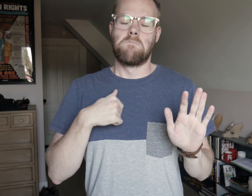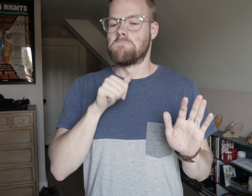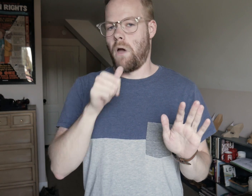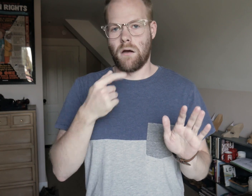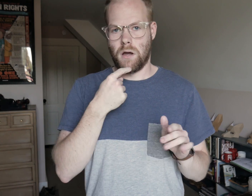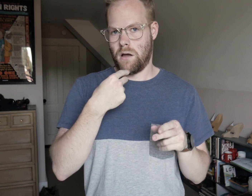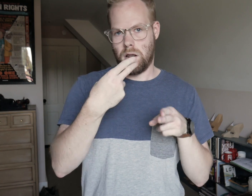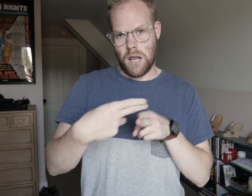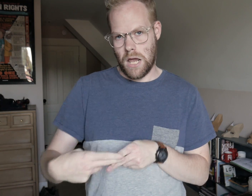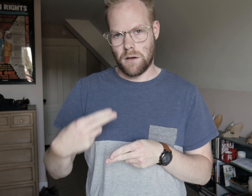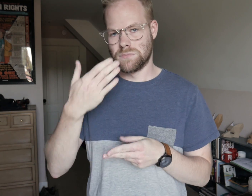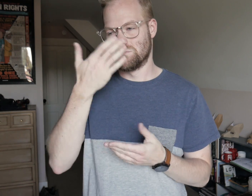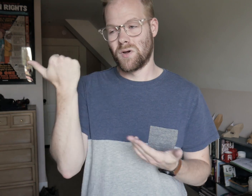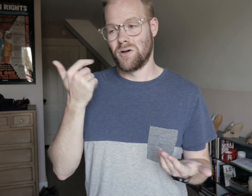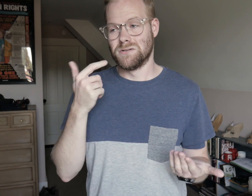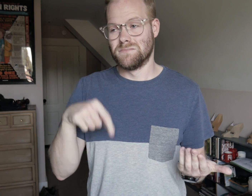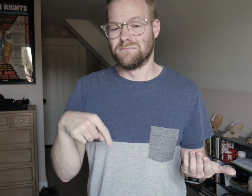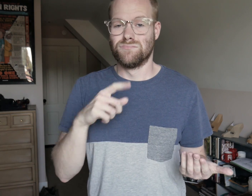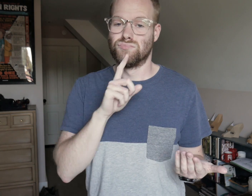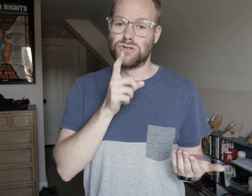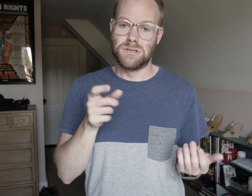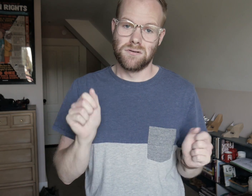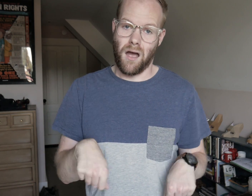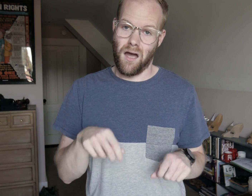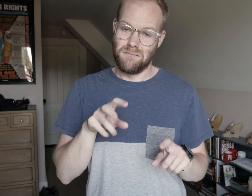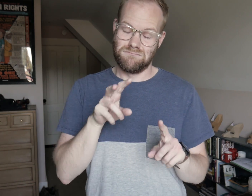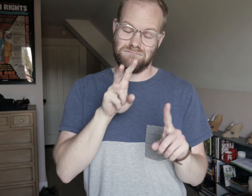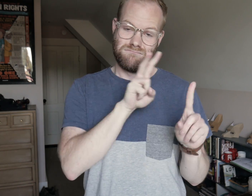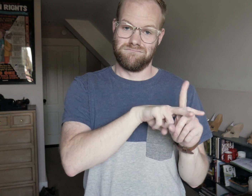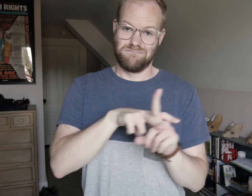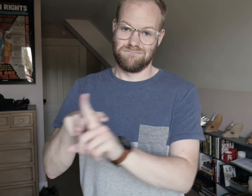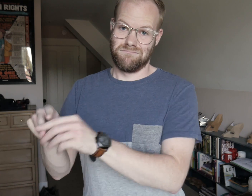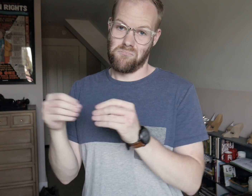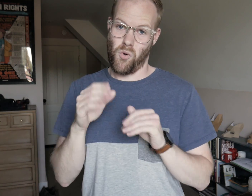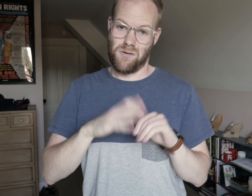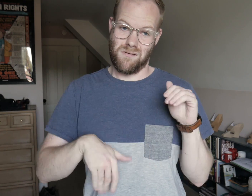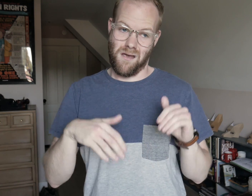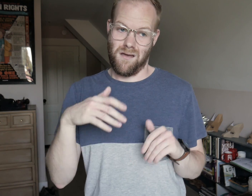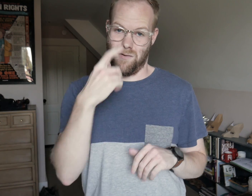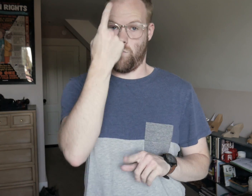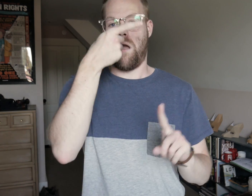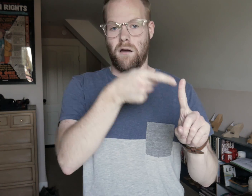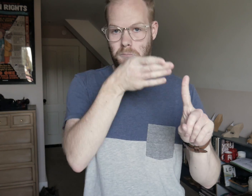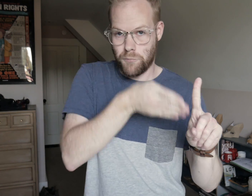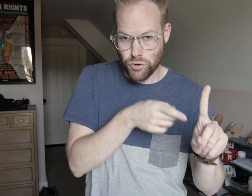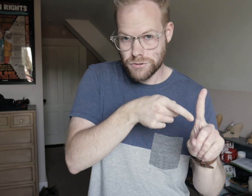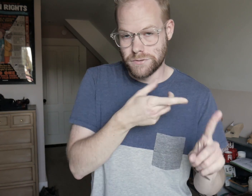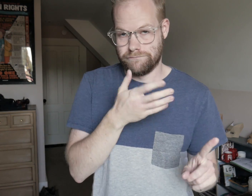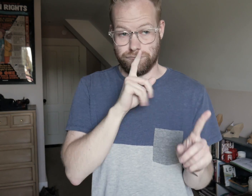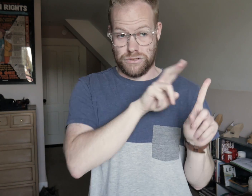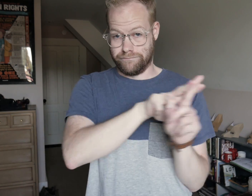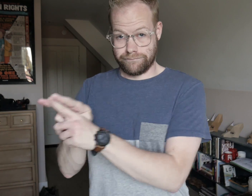I’m not going to say names because this can actually apply to more than just one particular person.